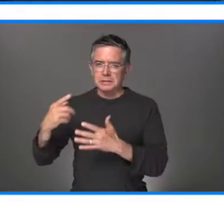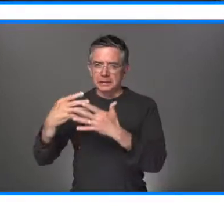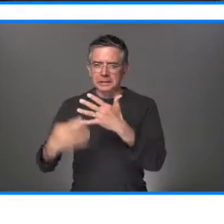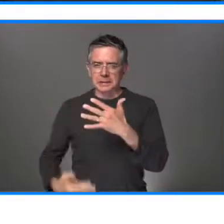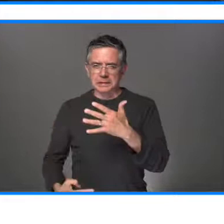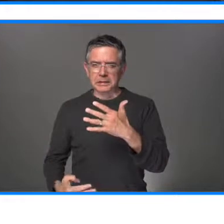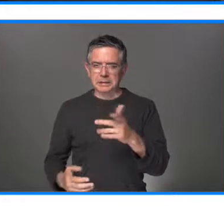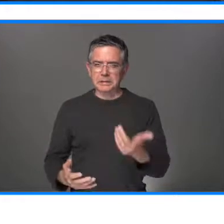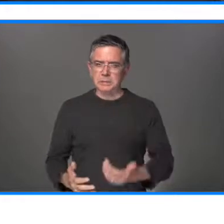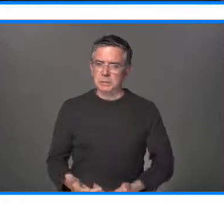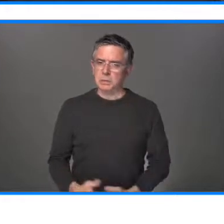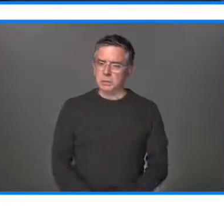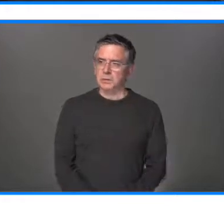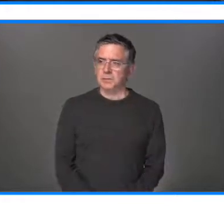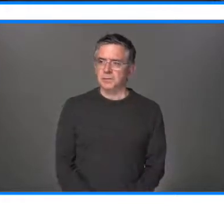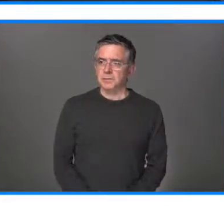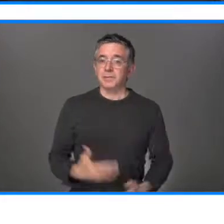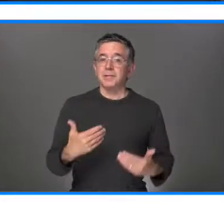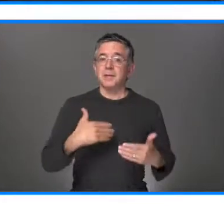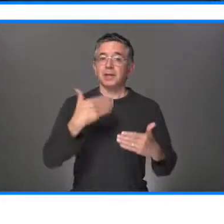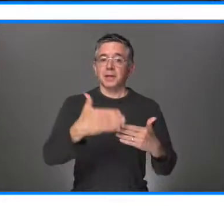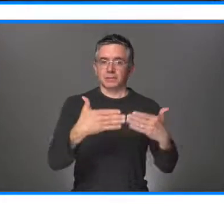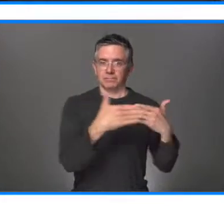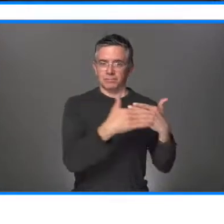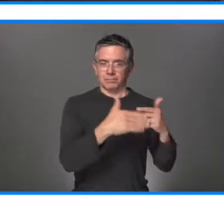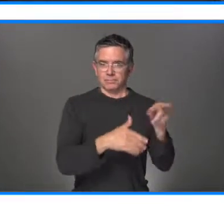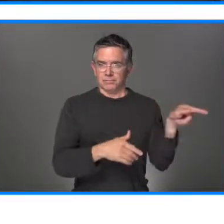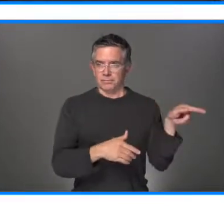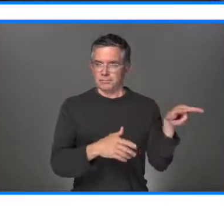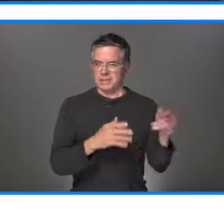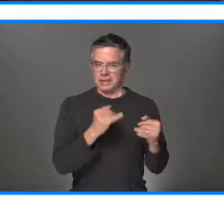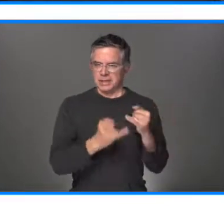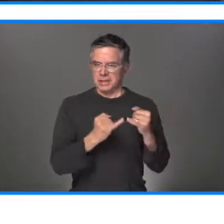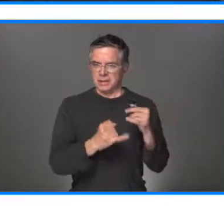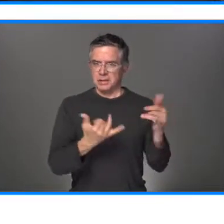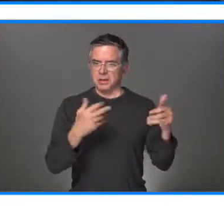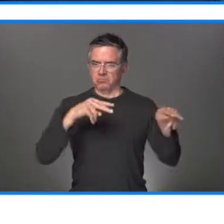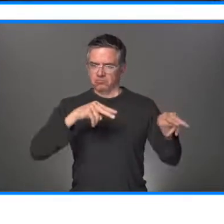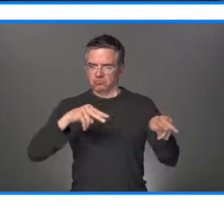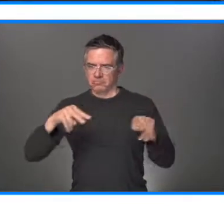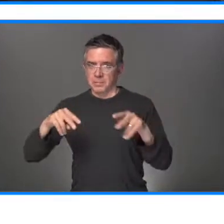Lastly, we're also tracking vaccination rates by gender, because there are well-documented differences